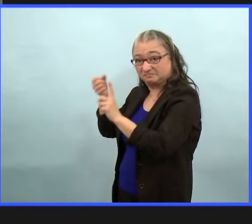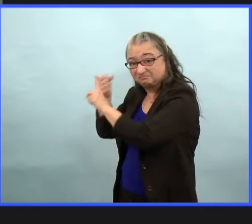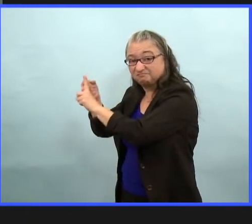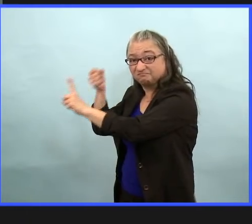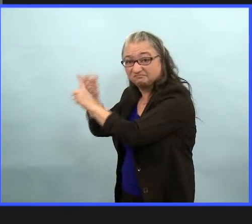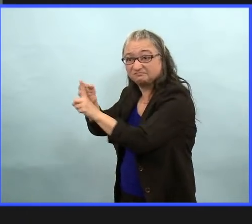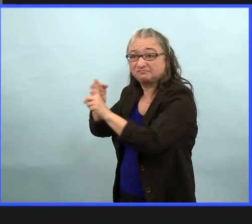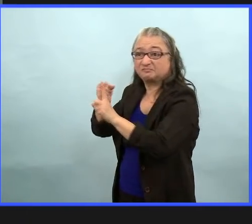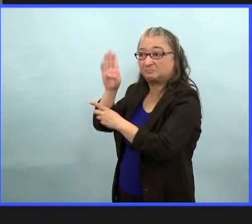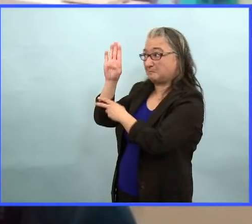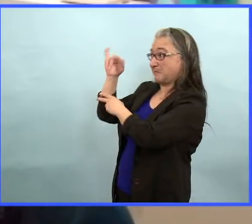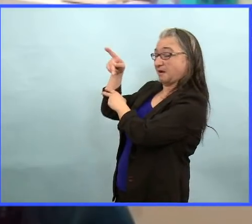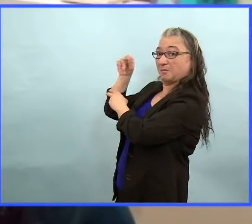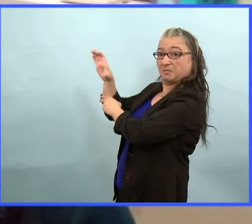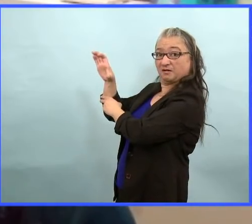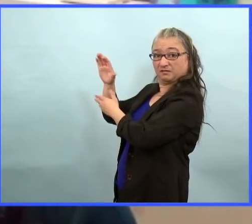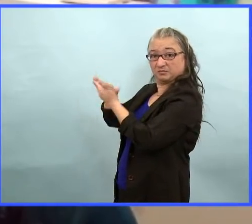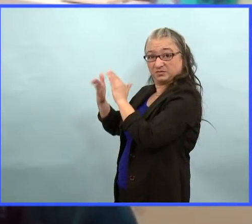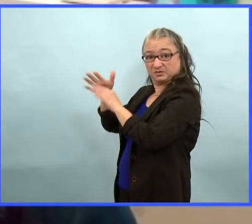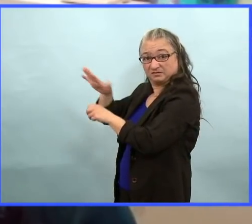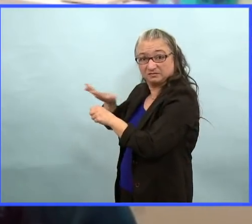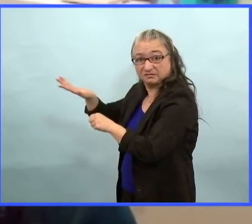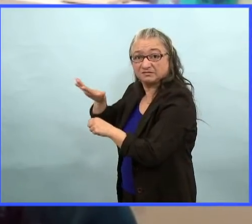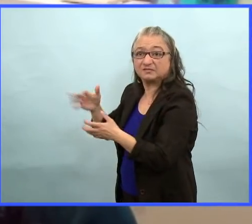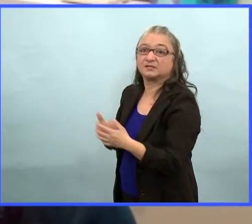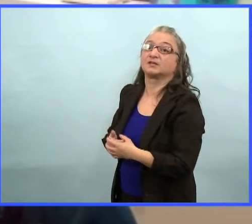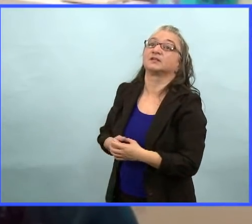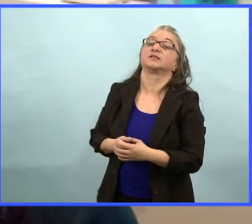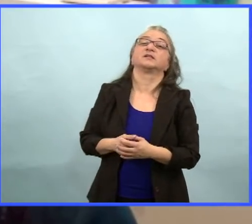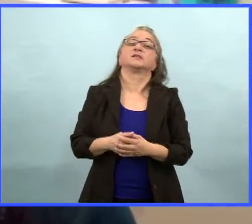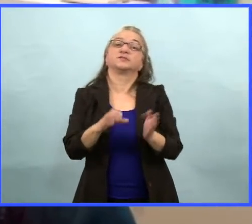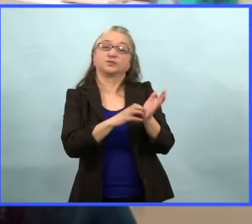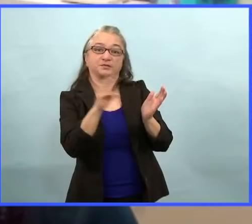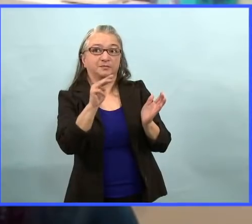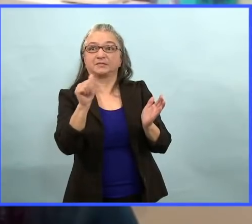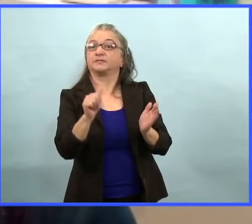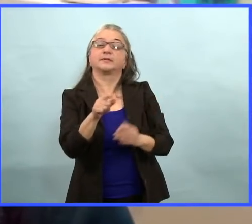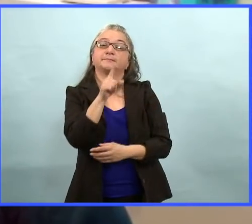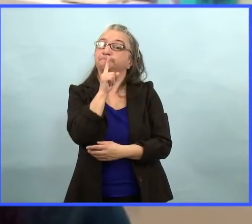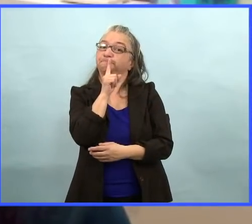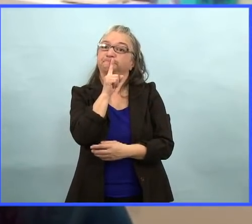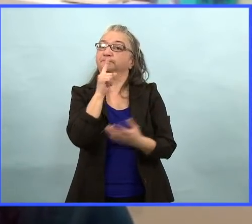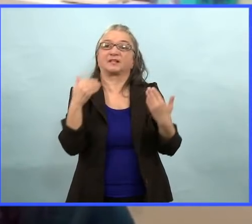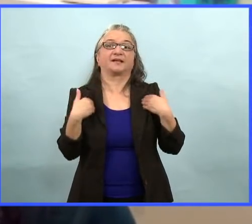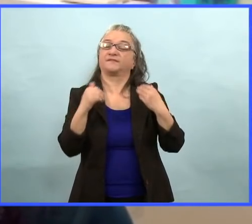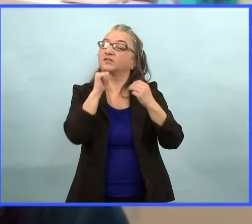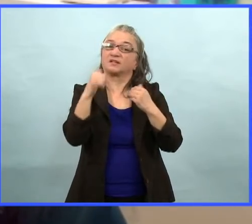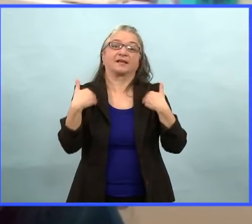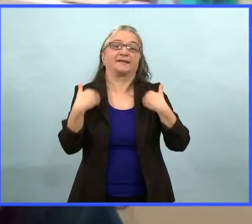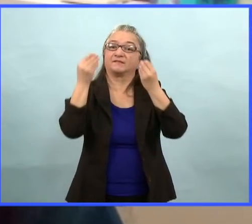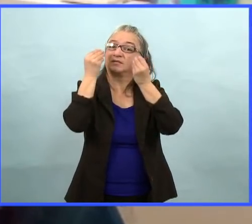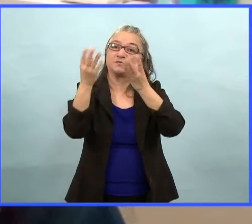uh no we don't have the information to examine what the patient transport protocols how that may